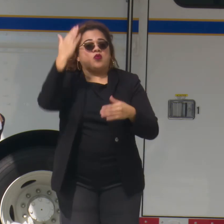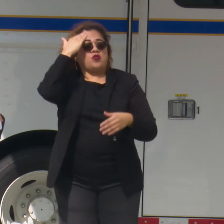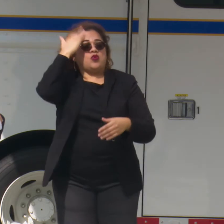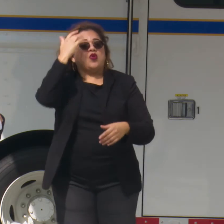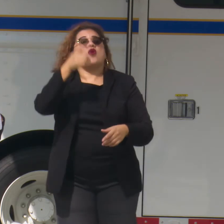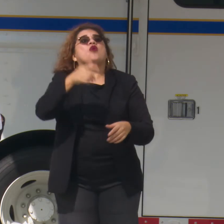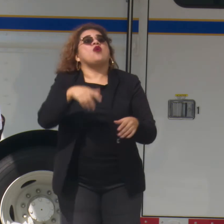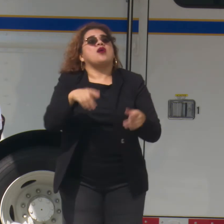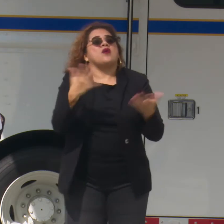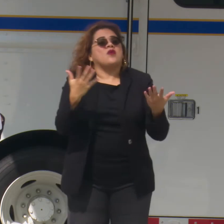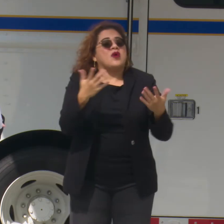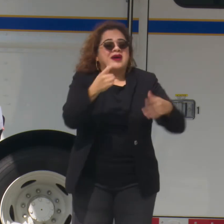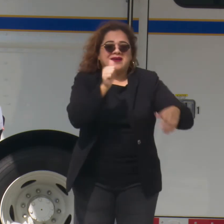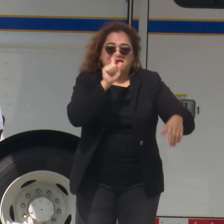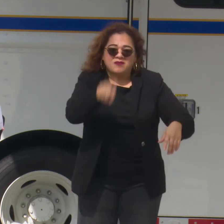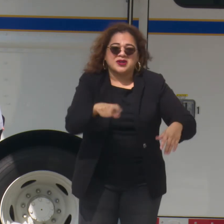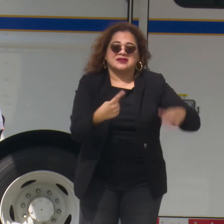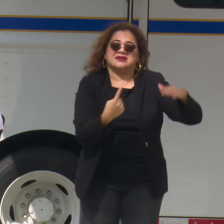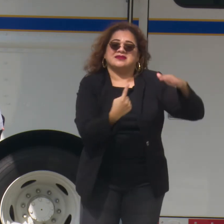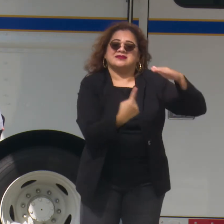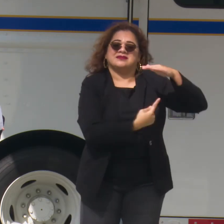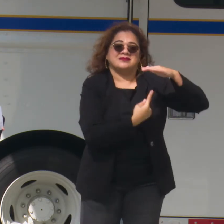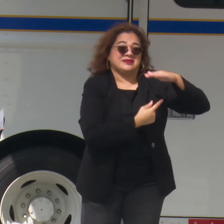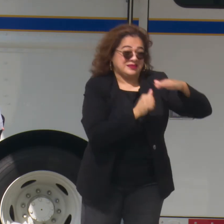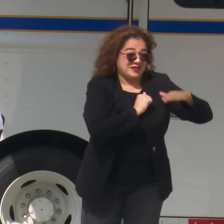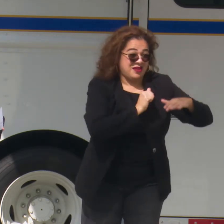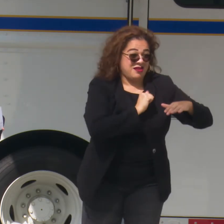you for your patience and your partnership in reducing COVID-19